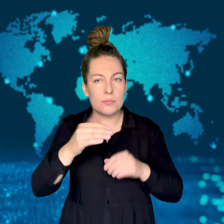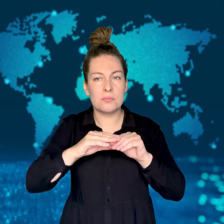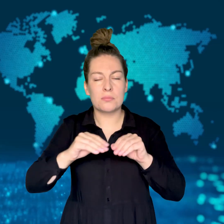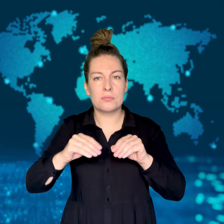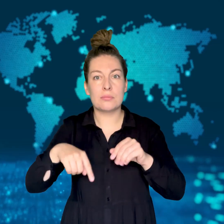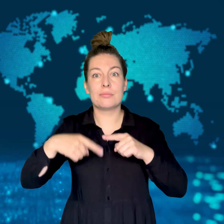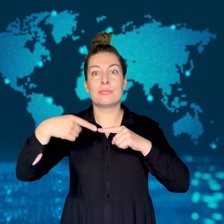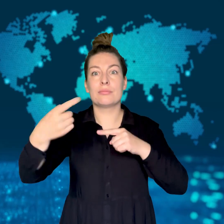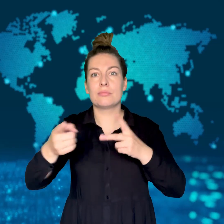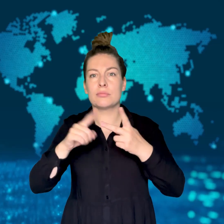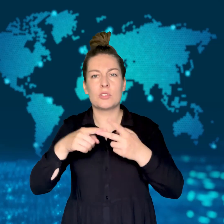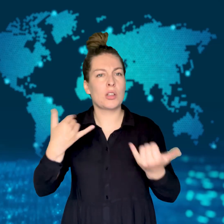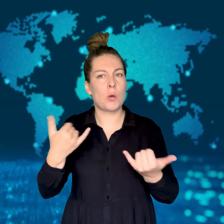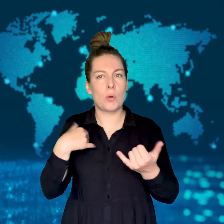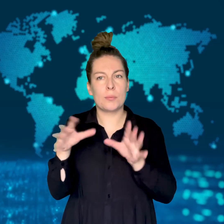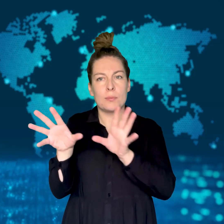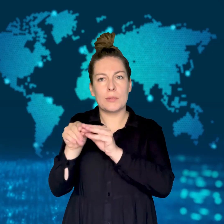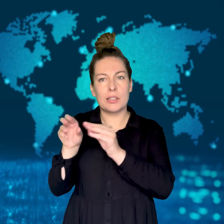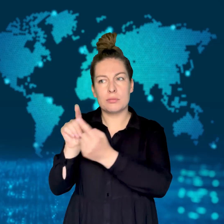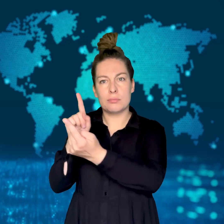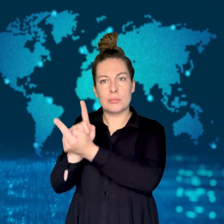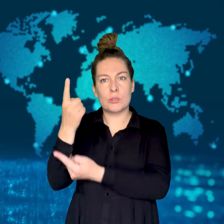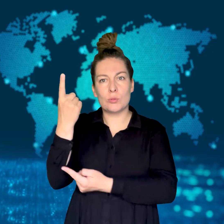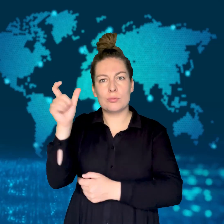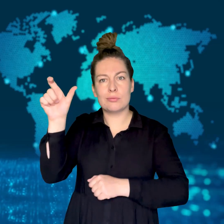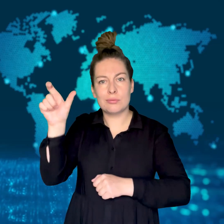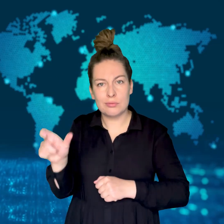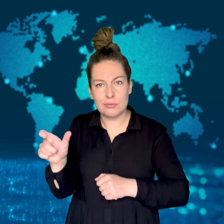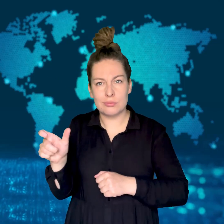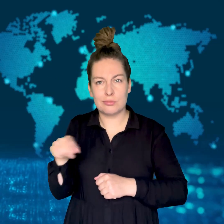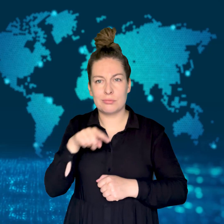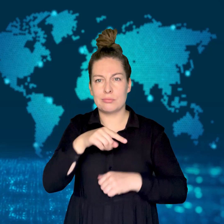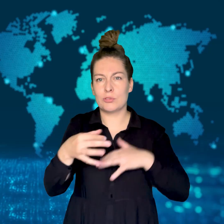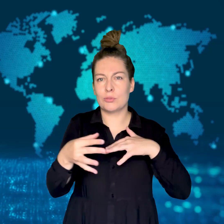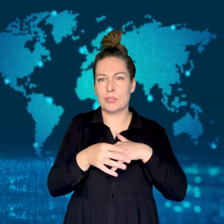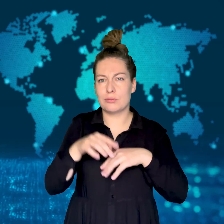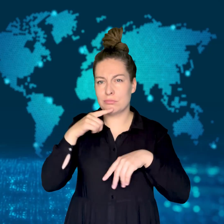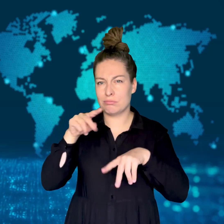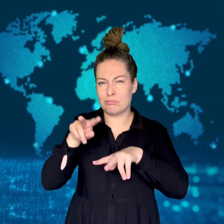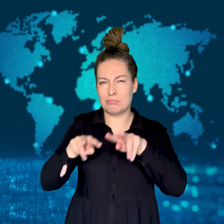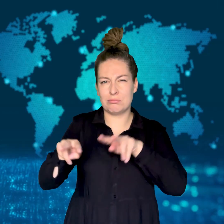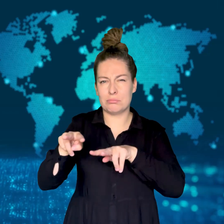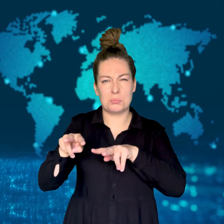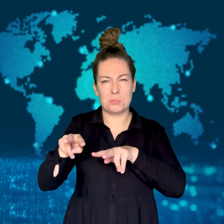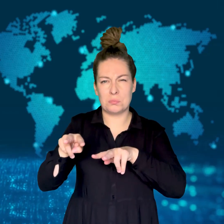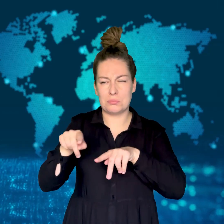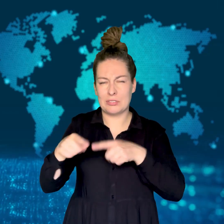and another claiming he was still with a client.